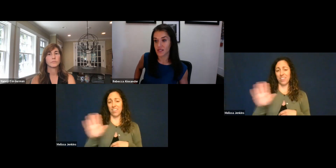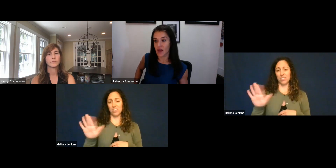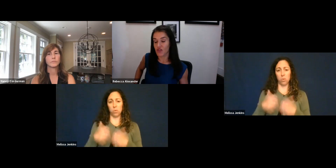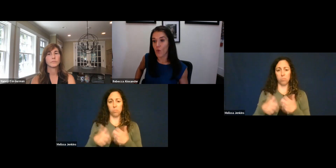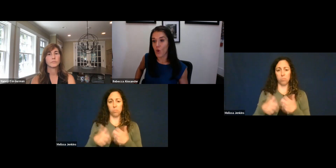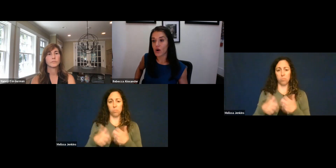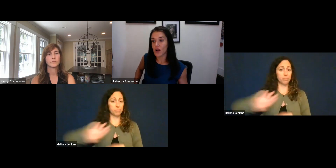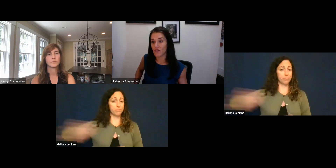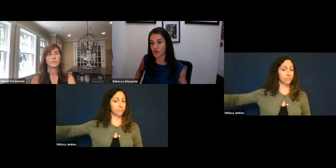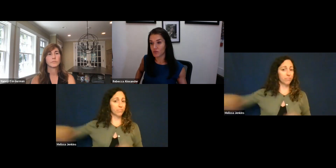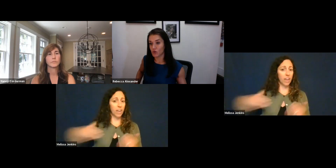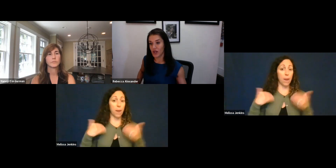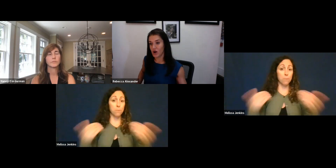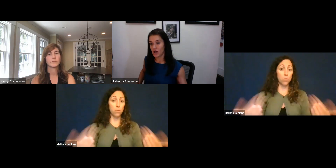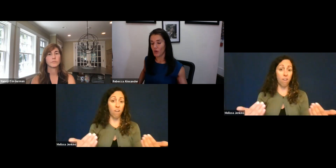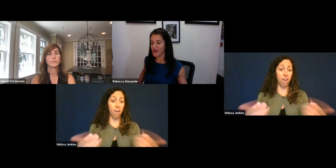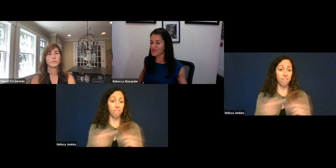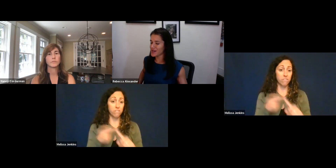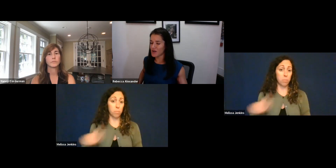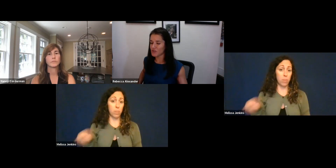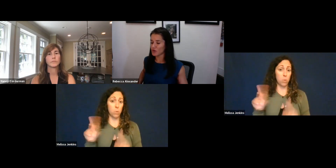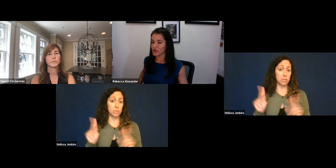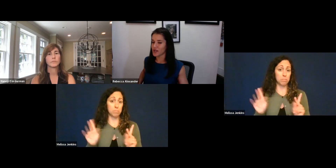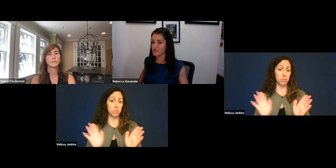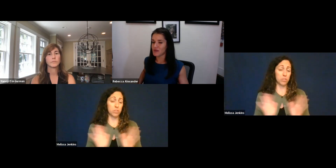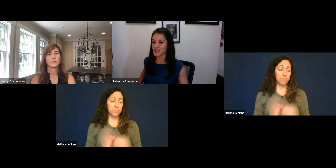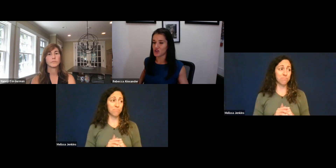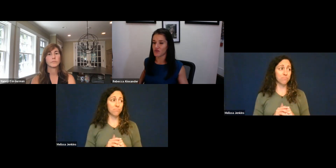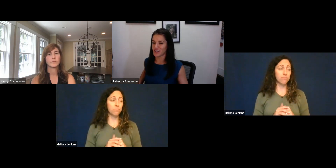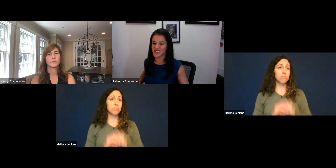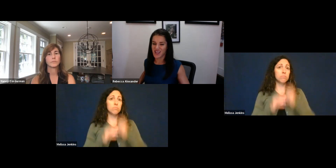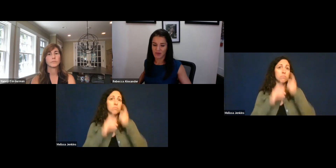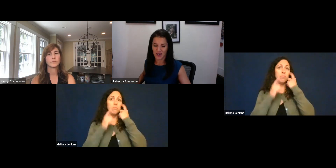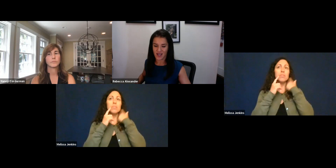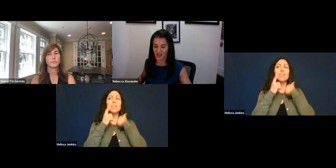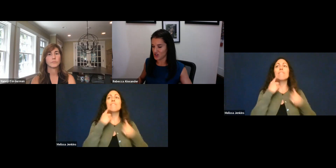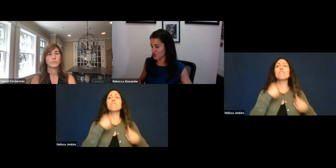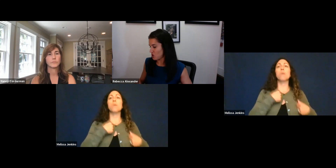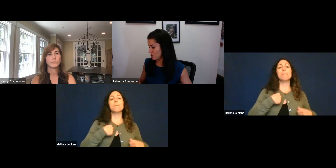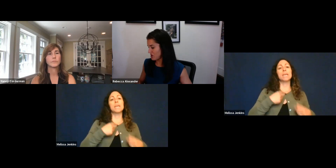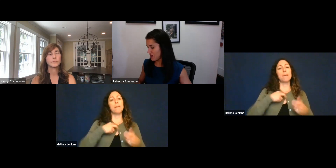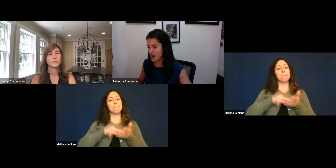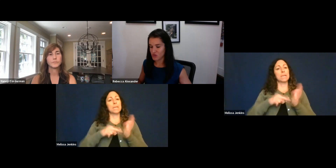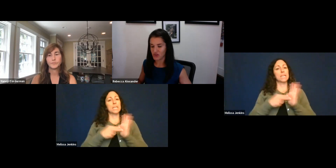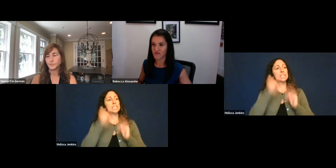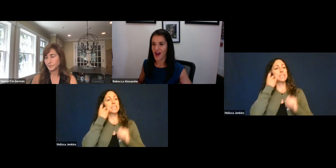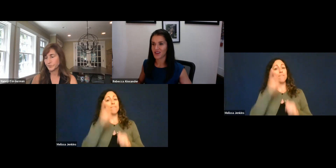is that the more comfortable we are, and when I say comfortable it doesn't mean that you've accepted it and you're totally fine with the fact